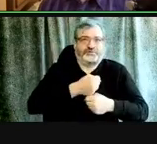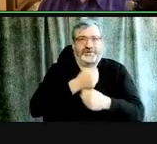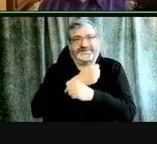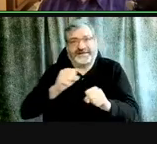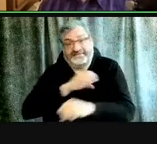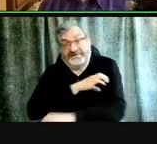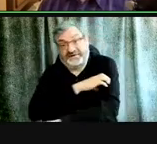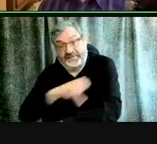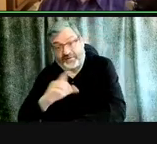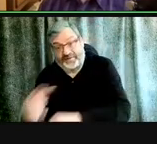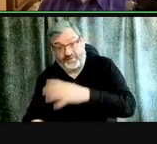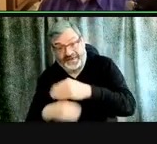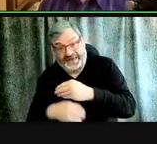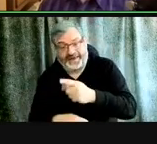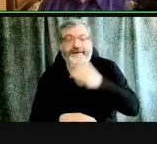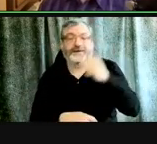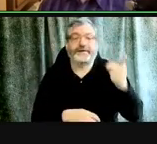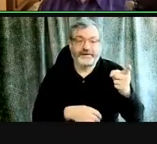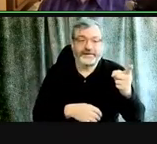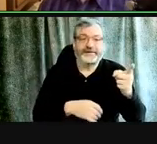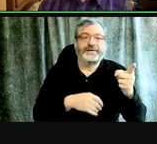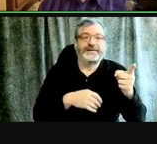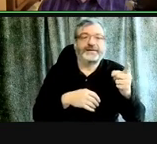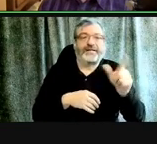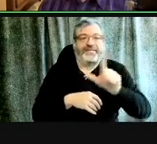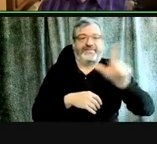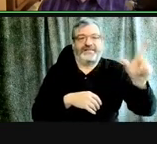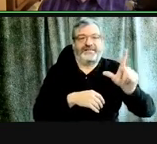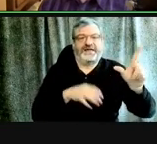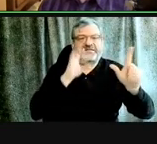The image on the left here shows I don't know what you call it.